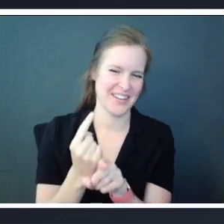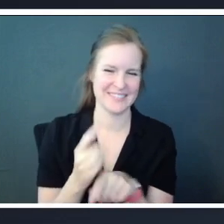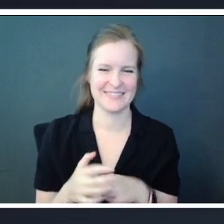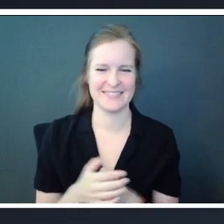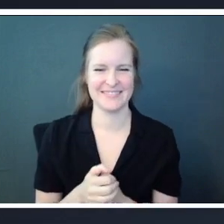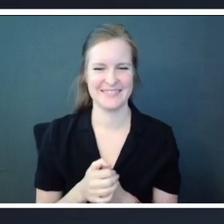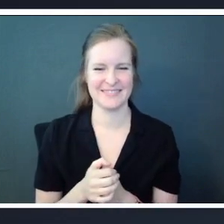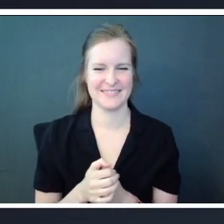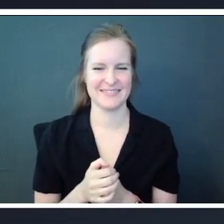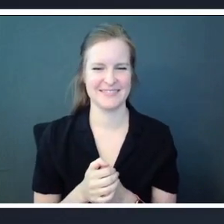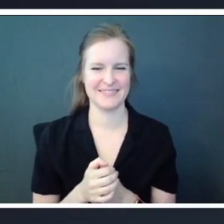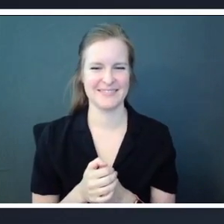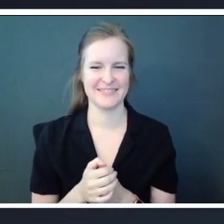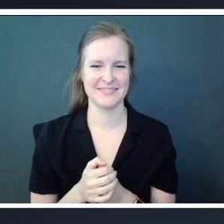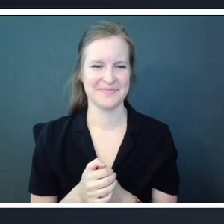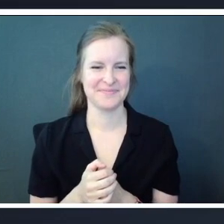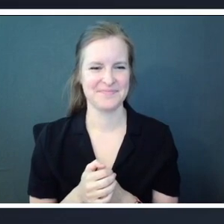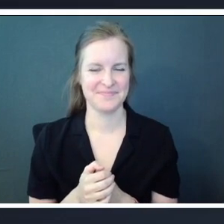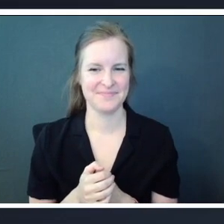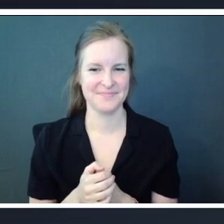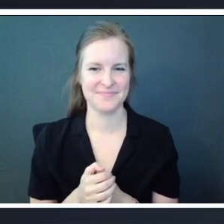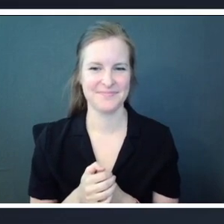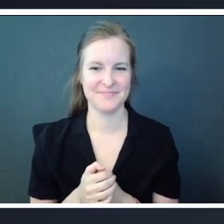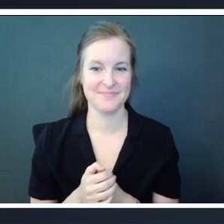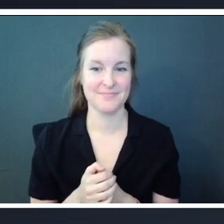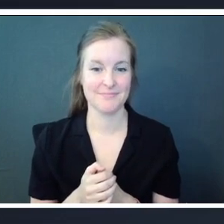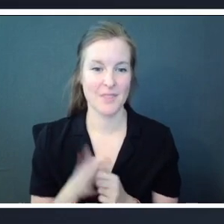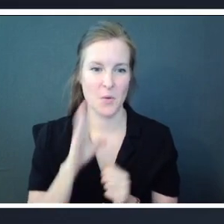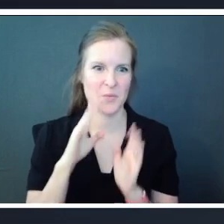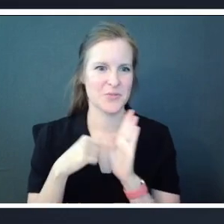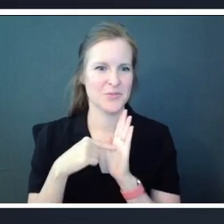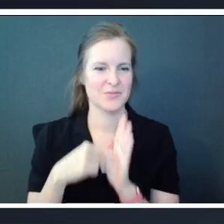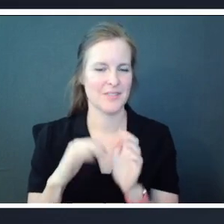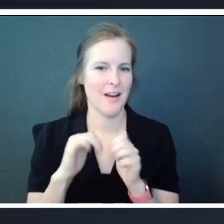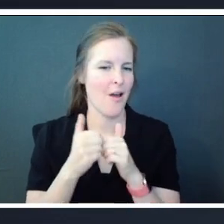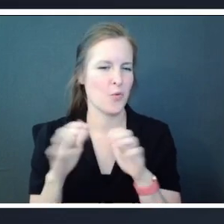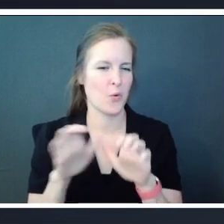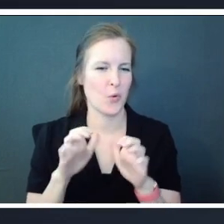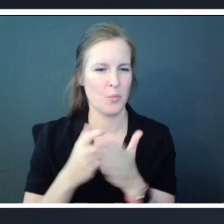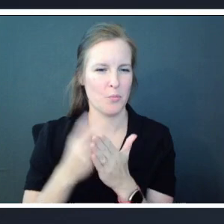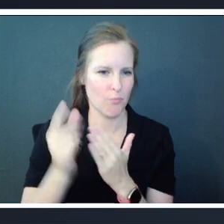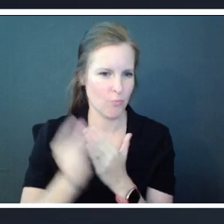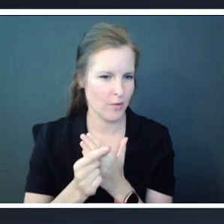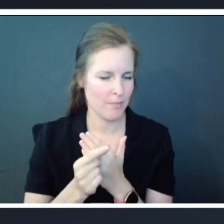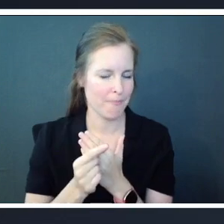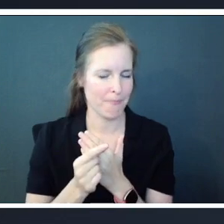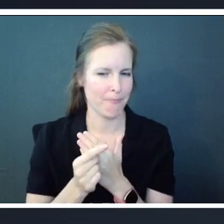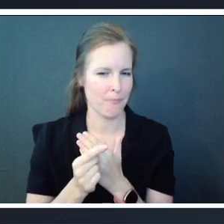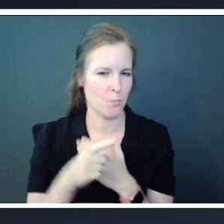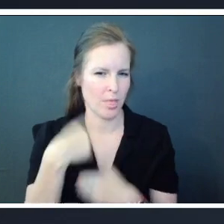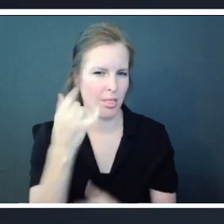example of how we do a program and just the up close look we get for our animals. So, if you